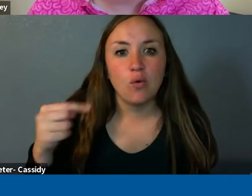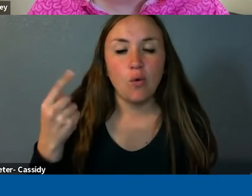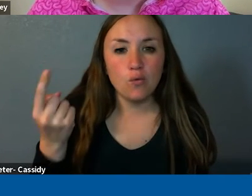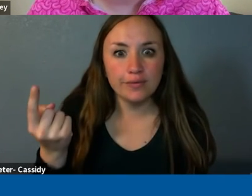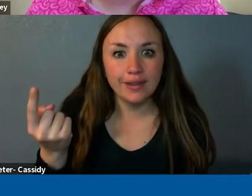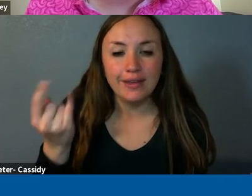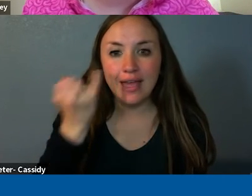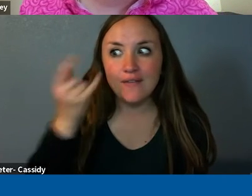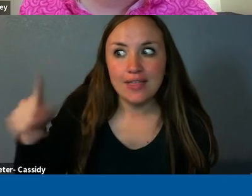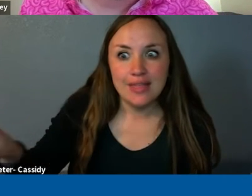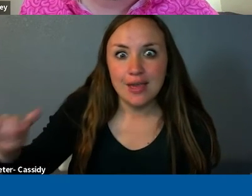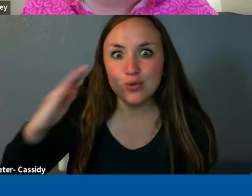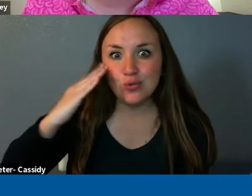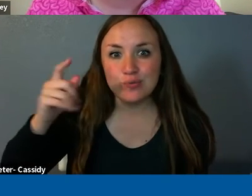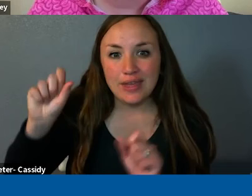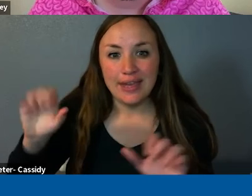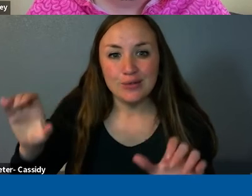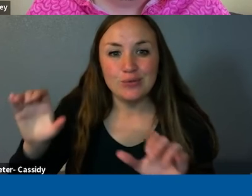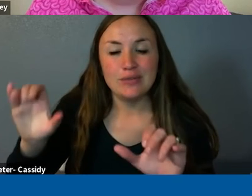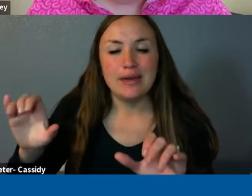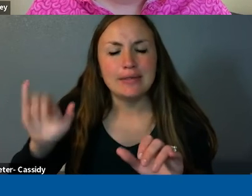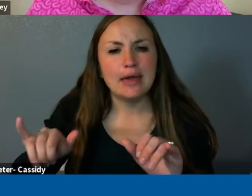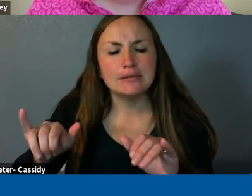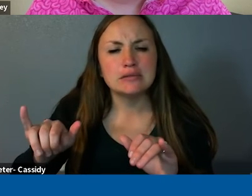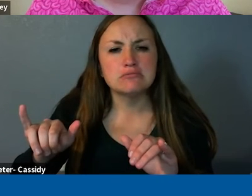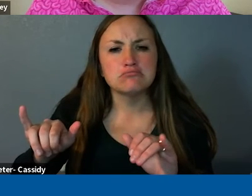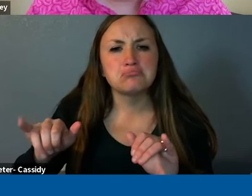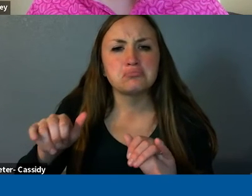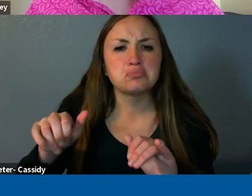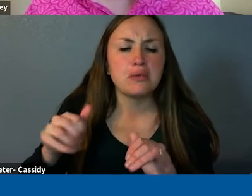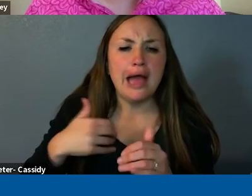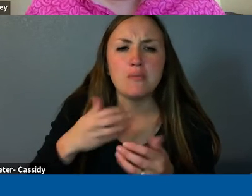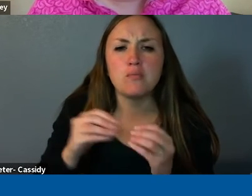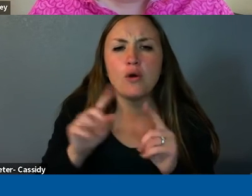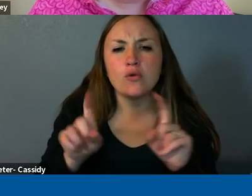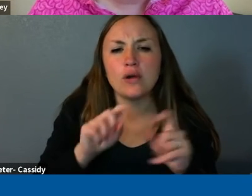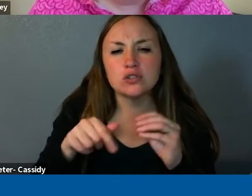which brings into questions about tech literacy. If you are using a variable font,